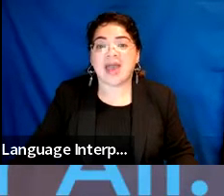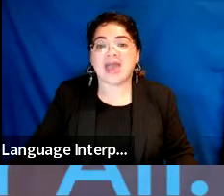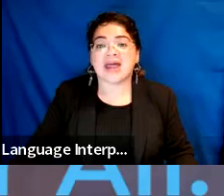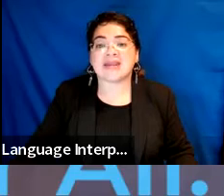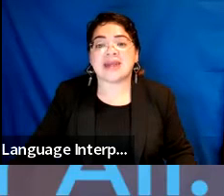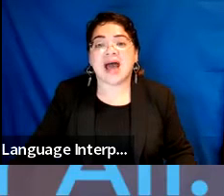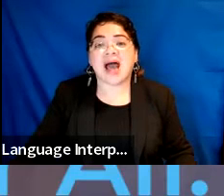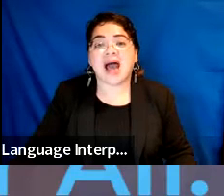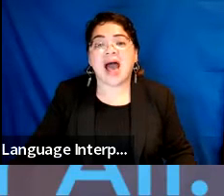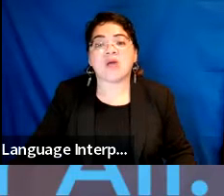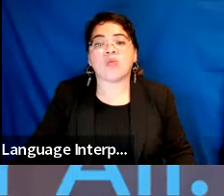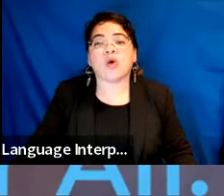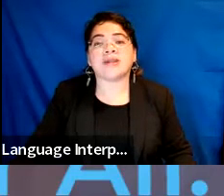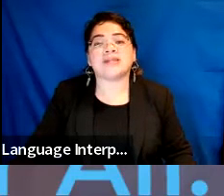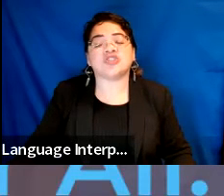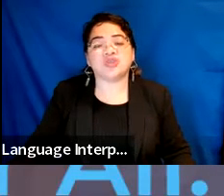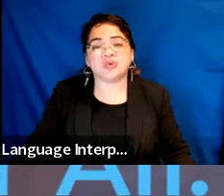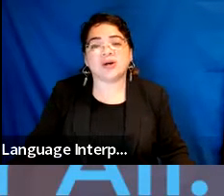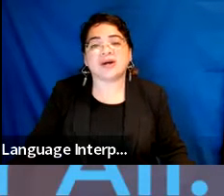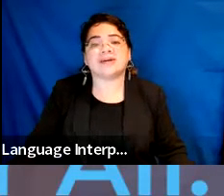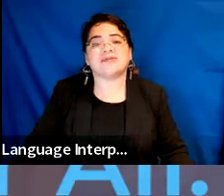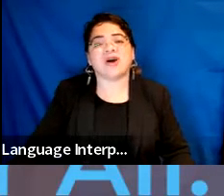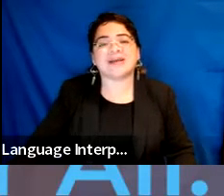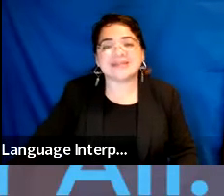Sign Language Interpreter | Paola Morales del Castillo, they: and I want it to um.